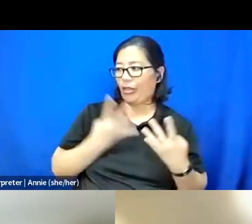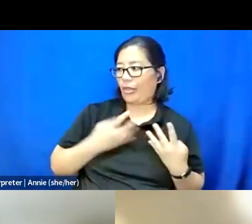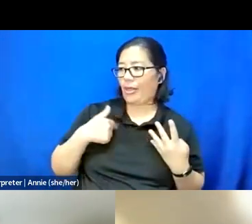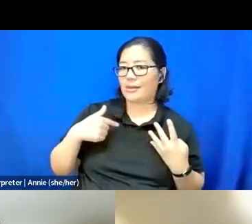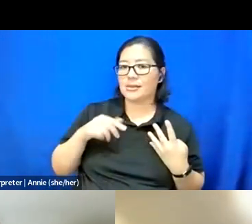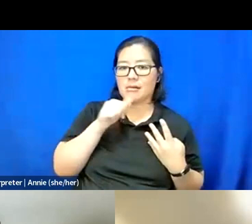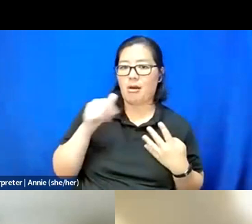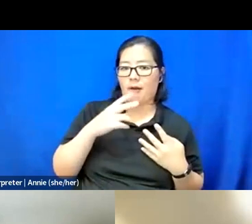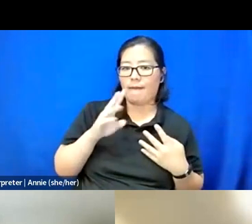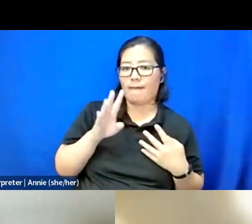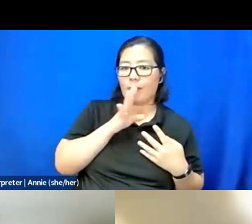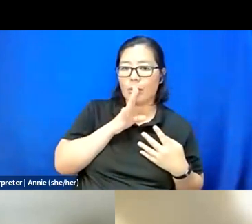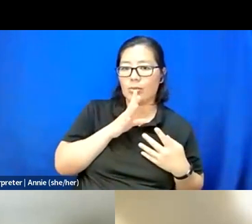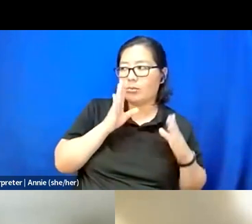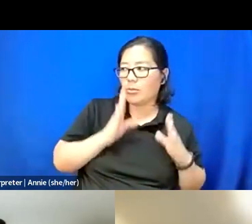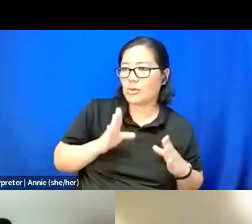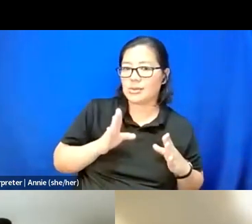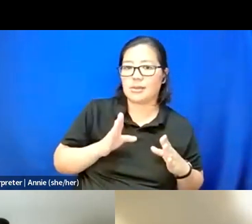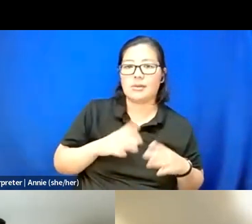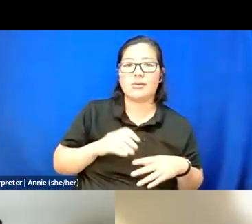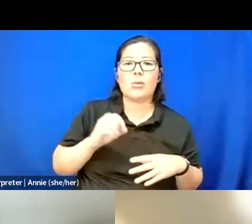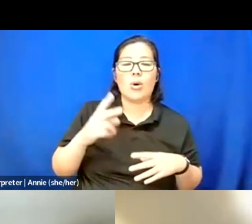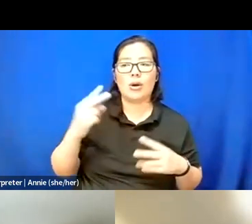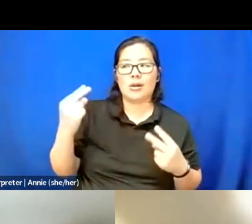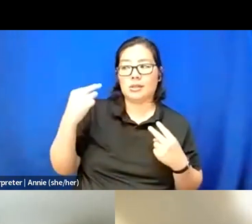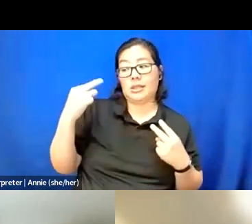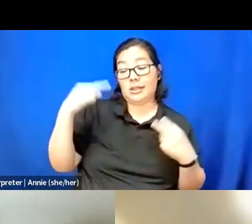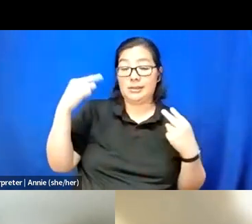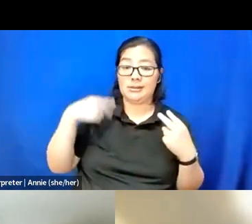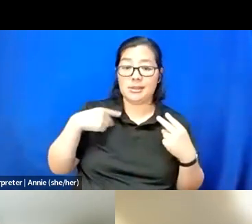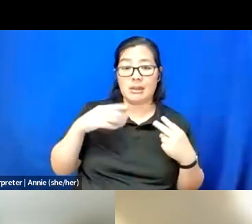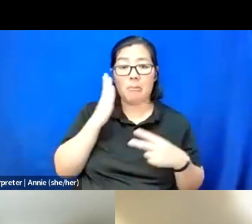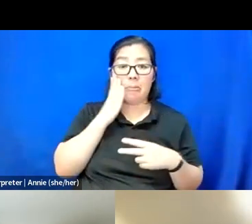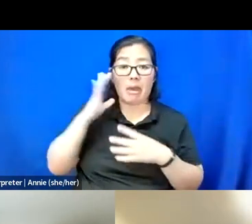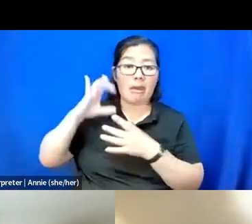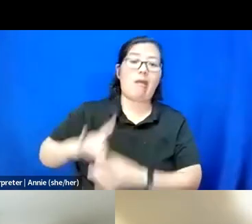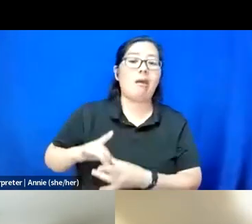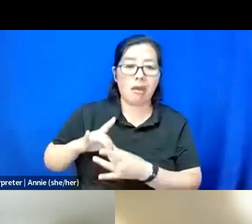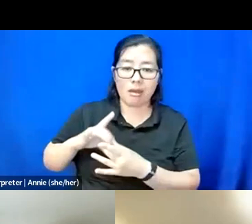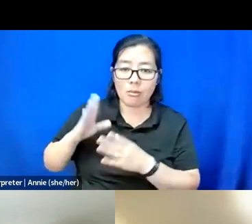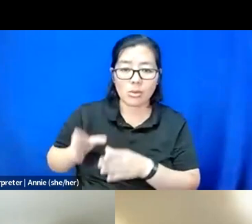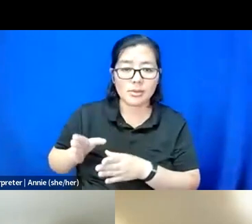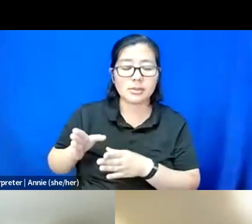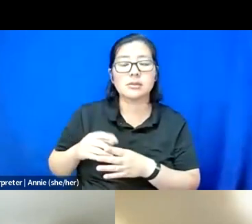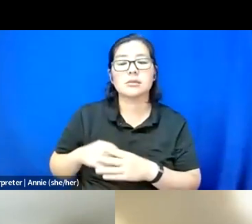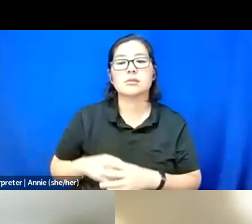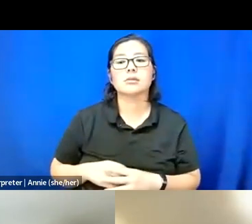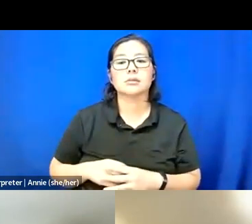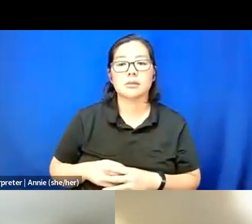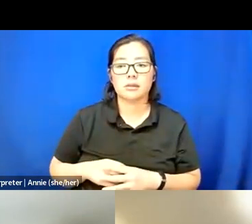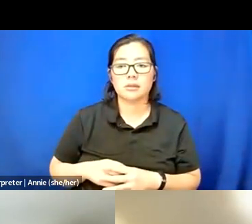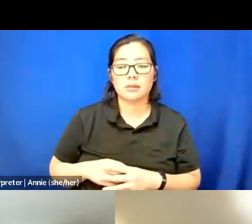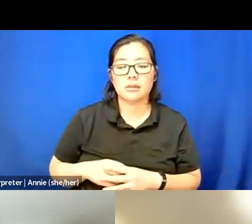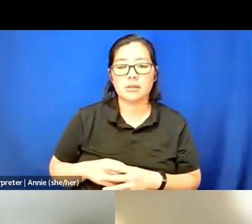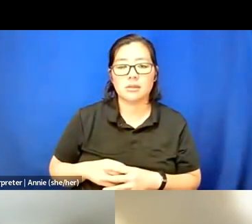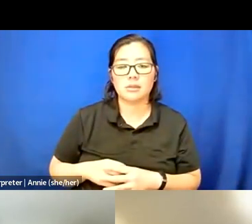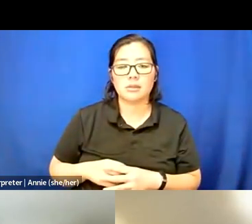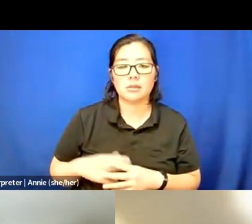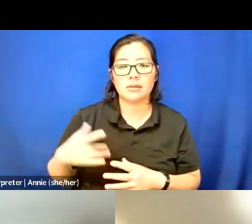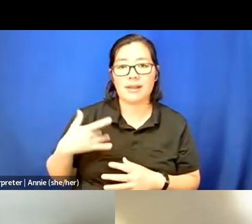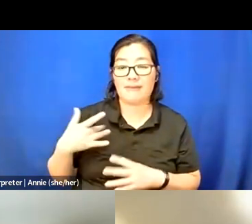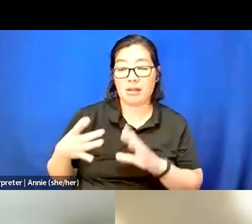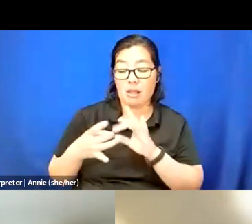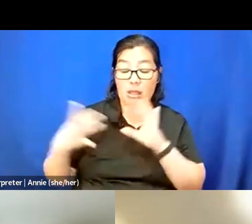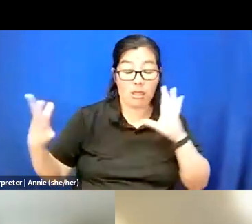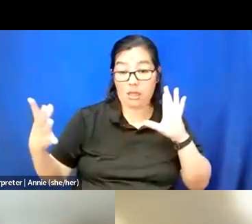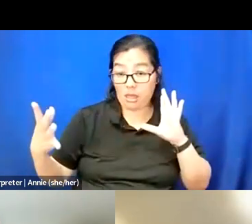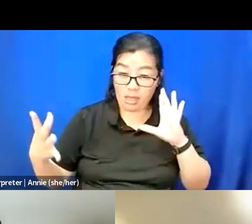or seen as a bedbound person because it's really like the feeling of disconnect is so visceral.